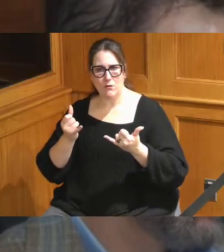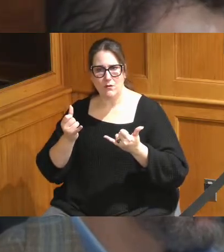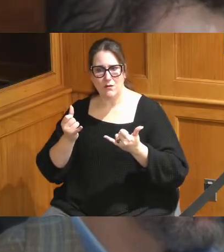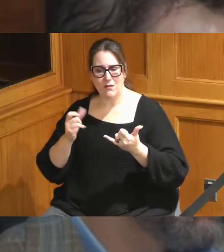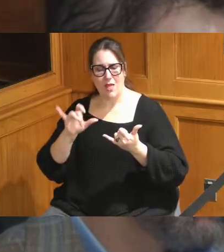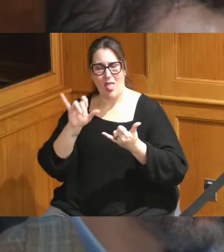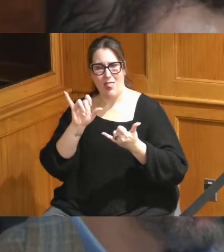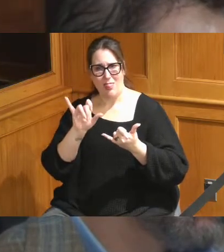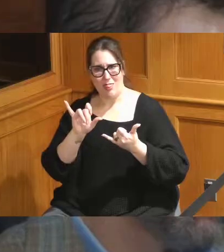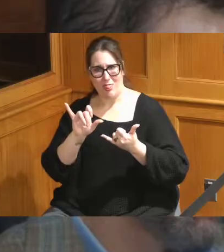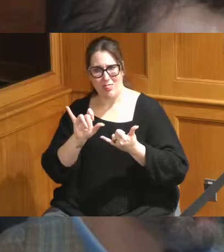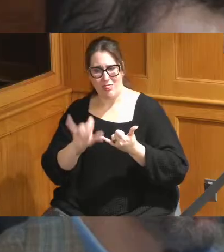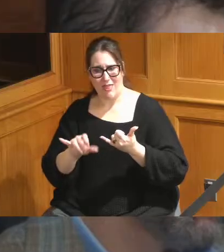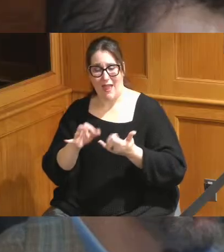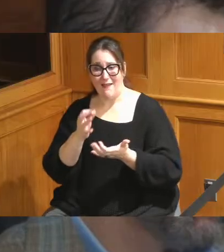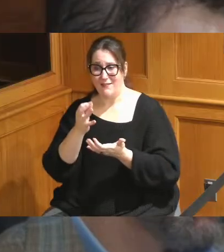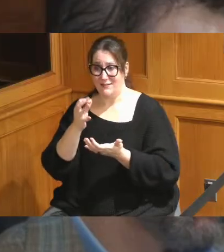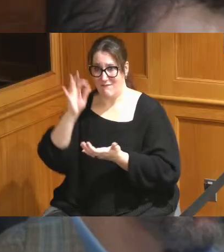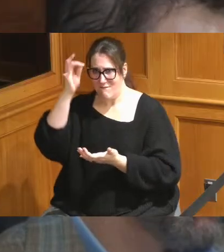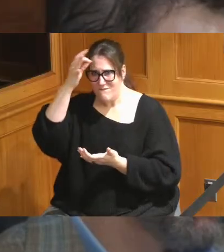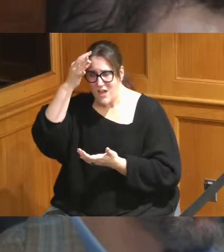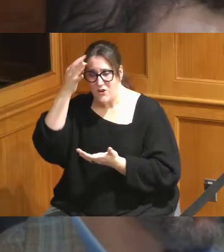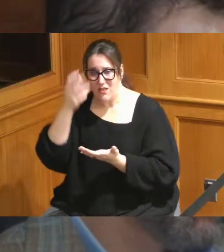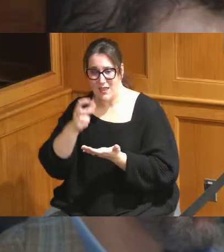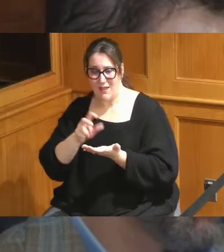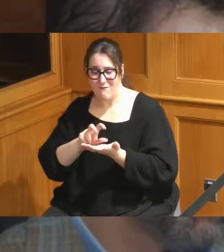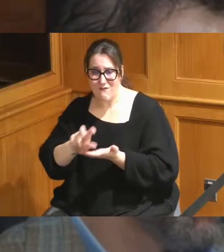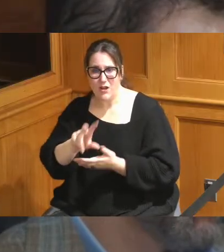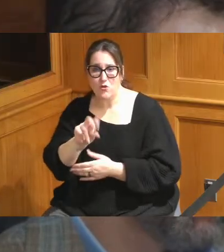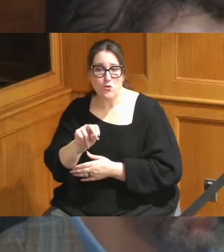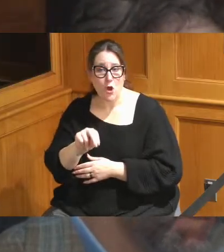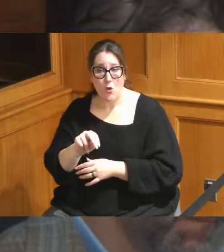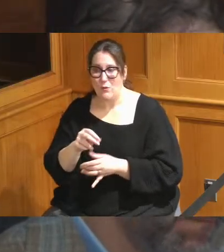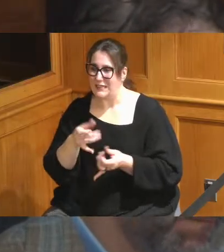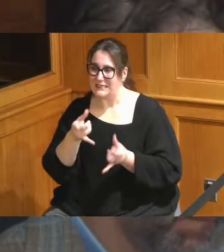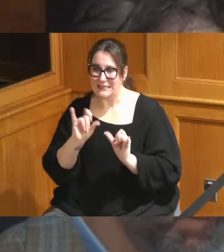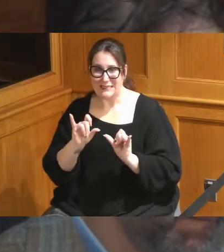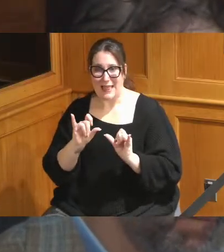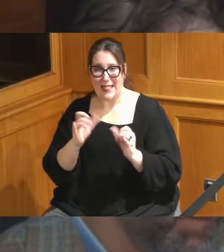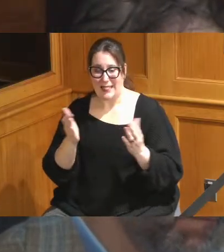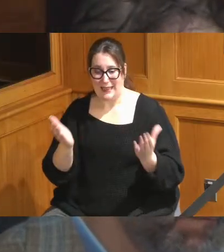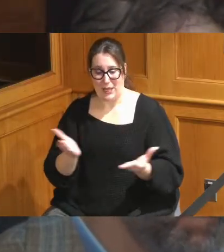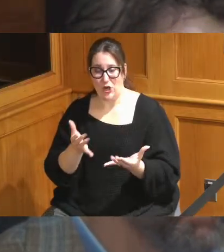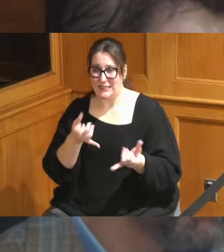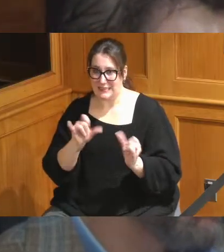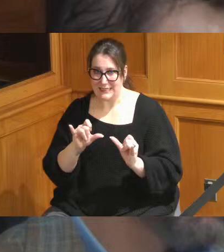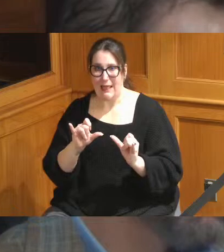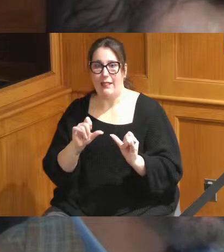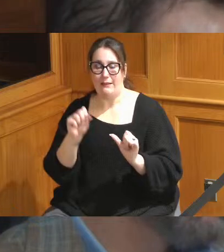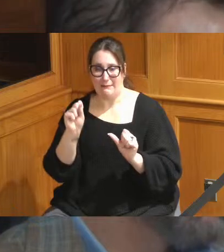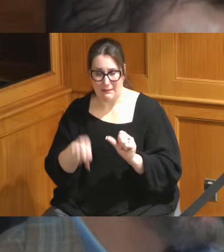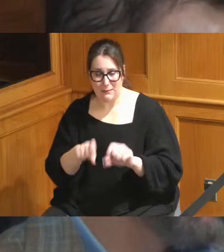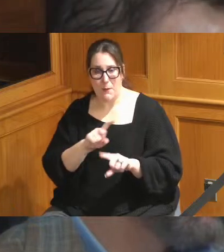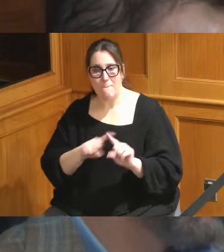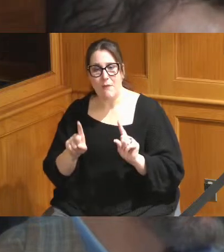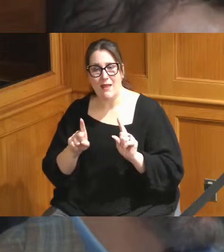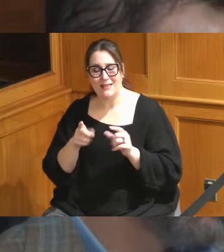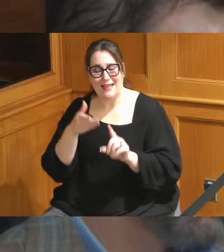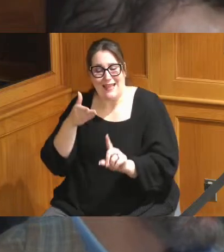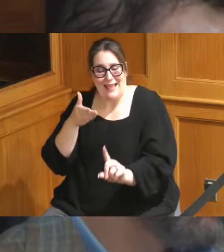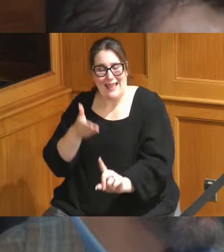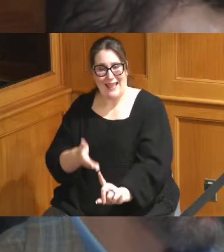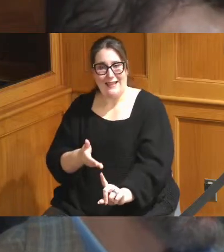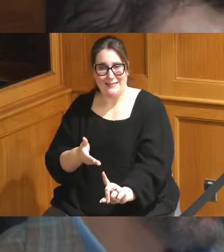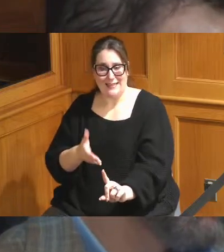not funded federally, so it can exist still. It can still be a freedom center. It has been there,